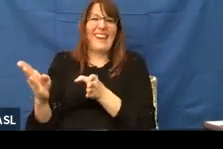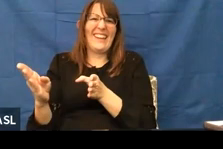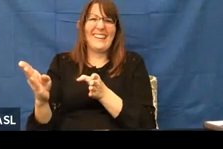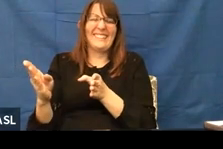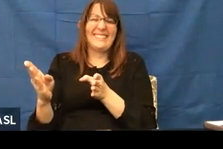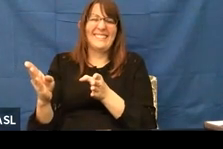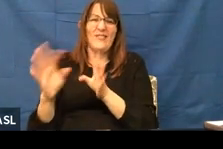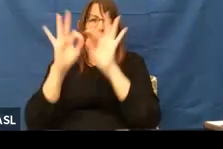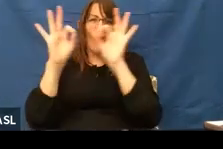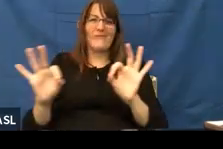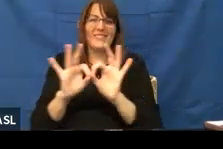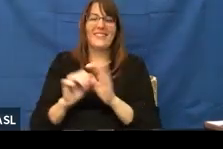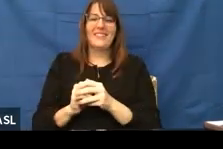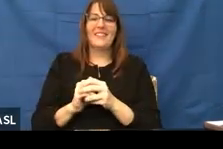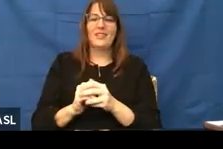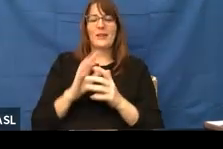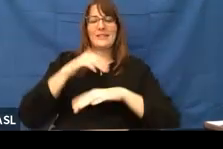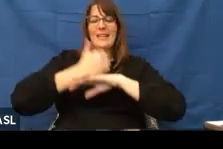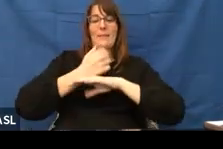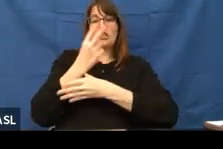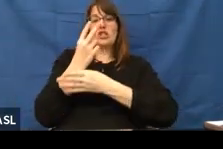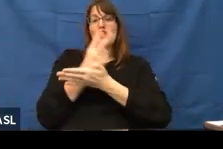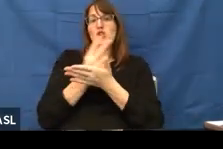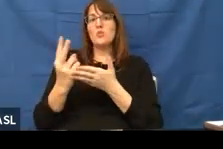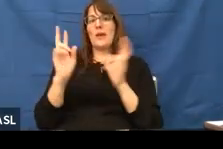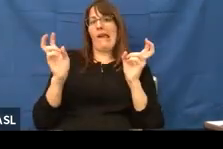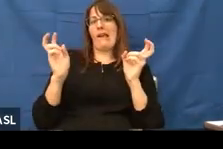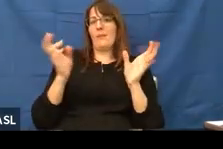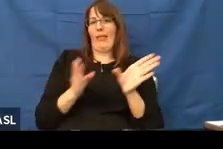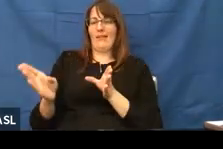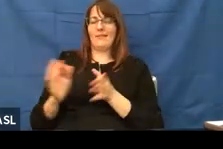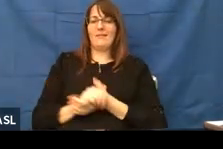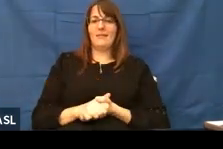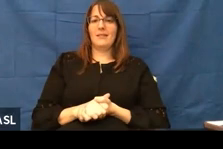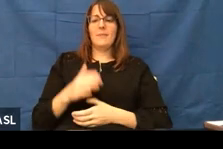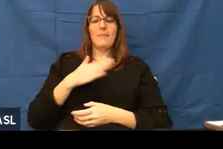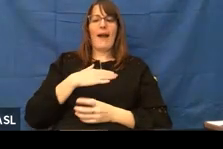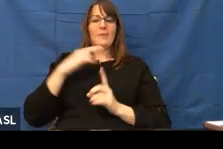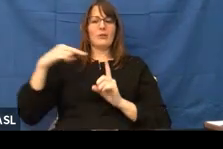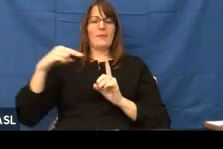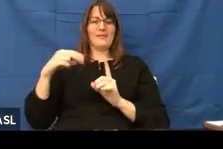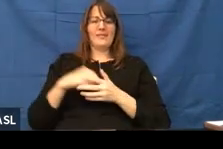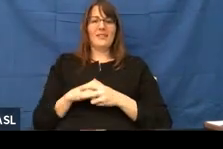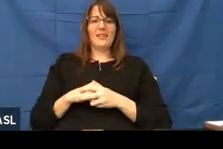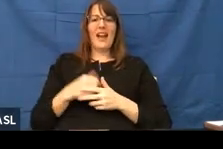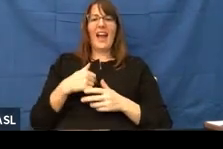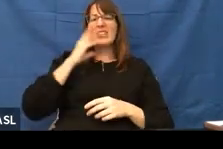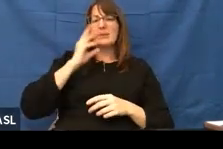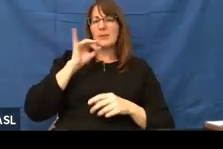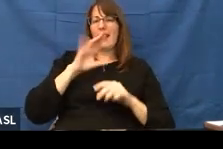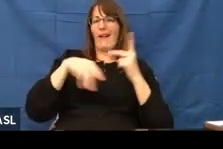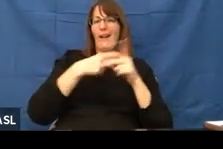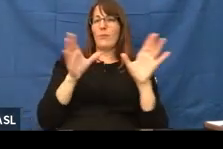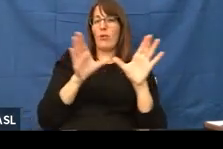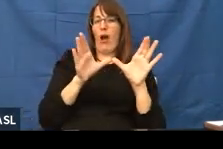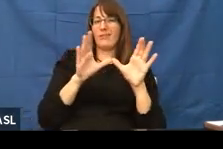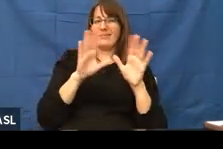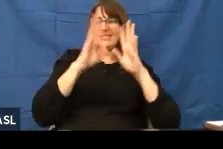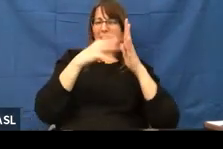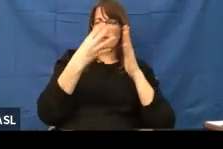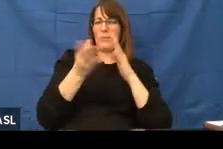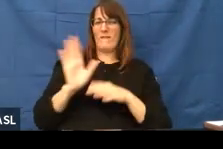Allison Frenzel : And you can establish your teams that way. I mean, that's probably the way I would do it if I was still in the classroom personally because I was on a block schedule like that. Um, when I was teaching and it was like